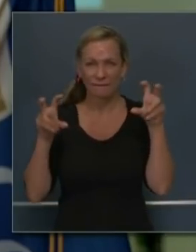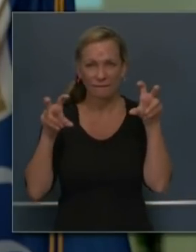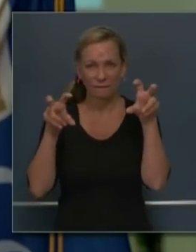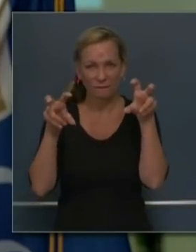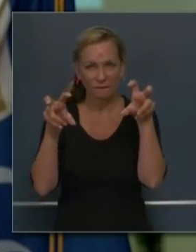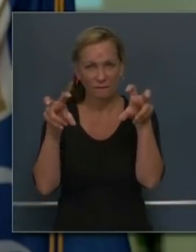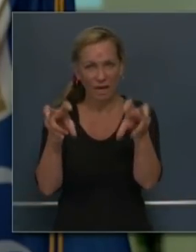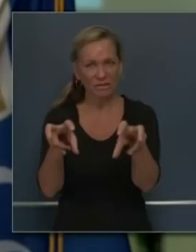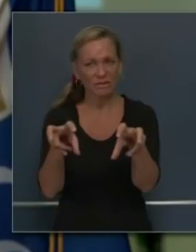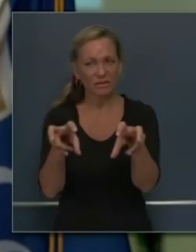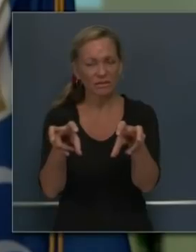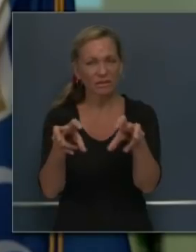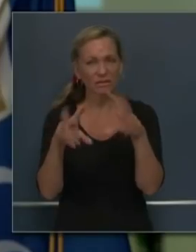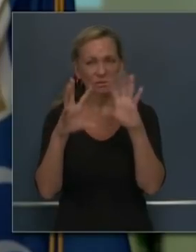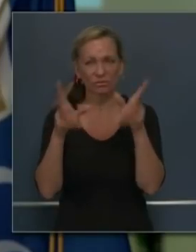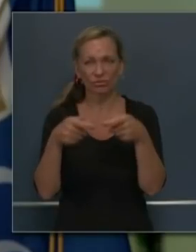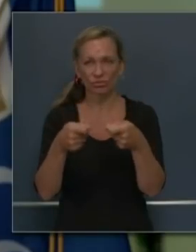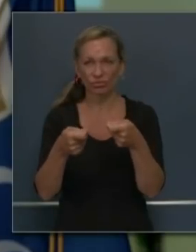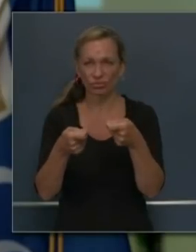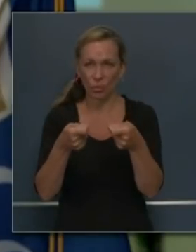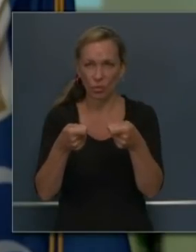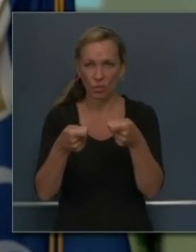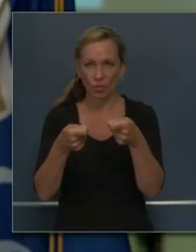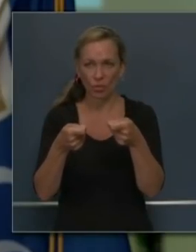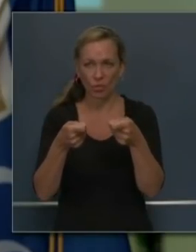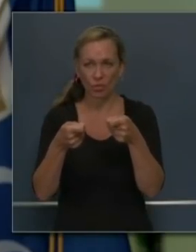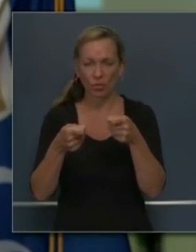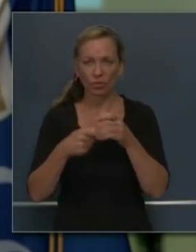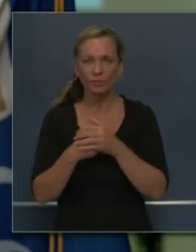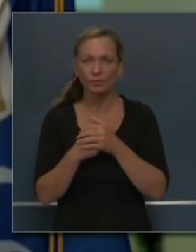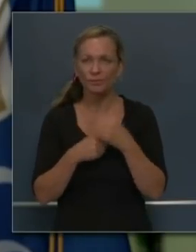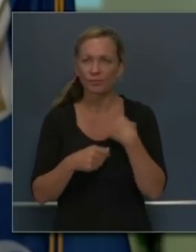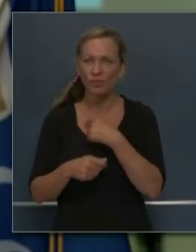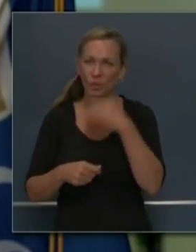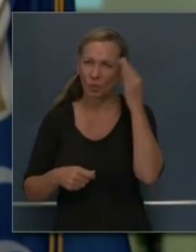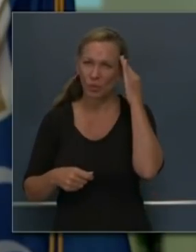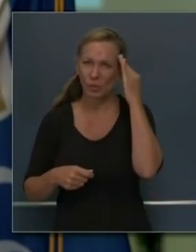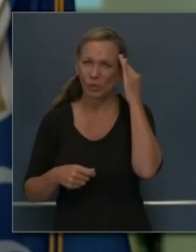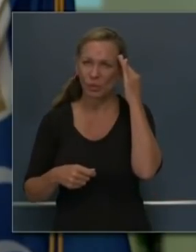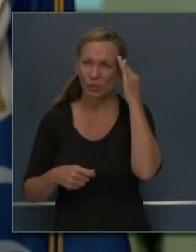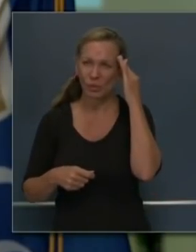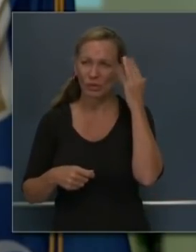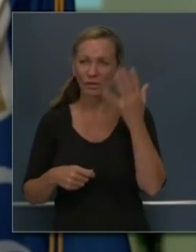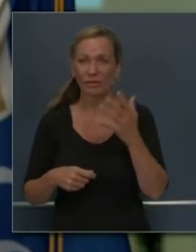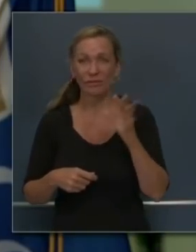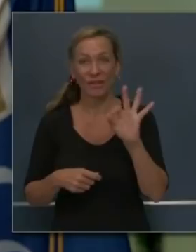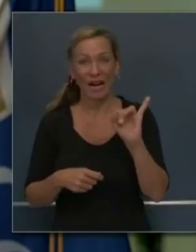PROFOUNDLY IMPORTANT WEEK IN TERMS OF OUR EFFORTS AND WE ARE GOING TO PUT EVERYTHING THAT WE